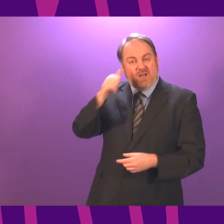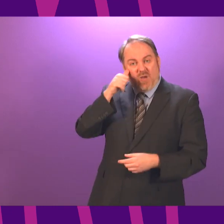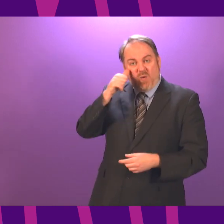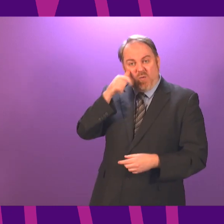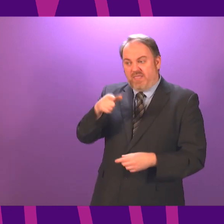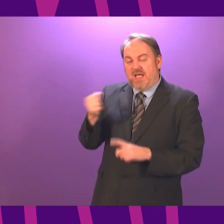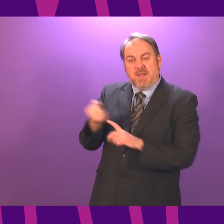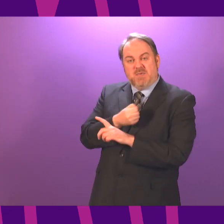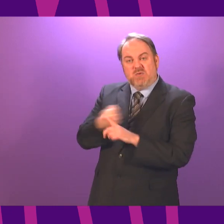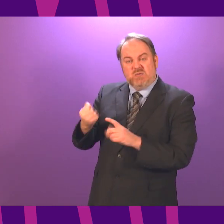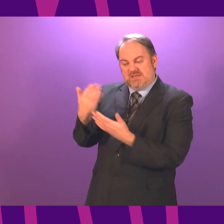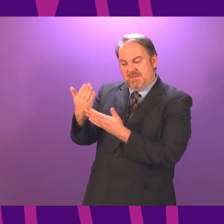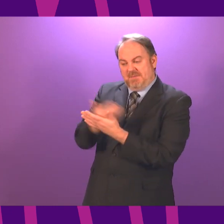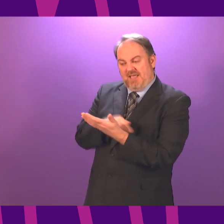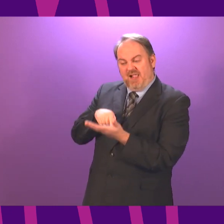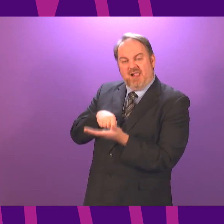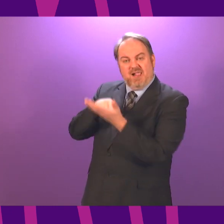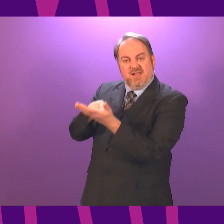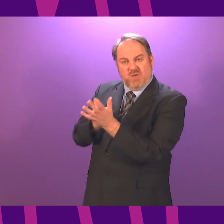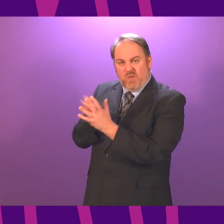is so poorly drafted that it is a real cause for concern.